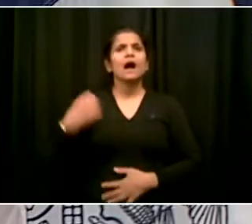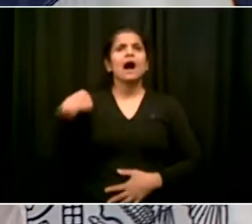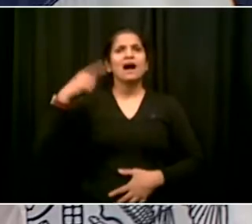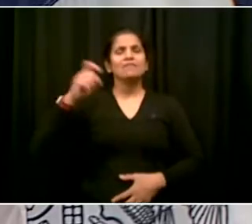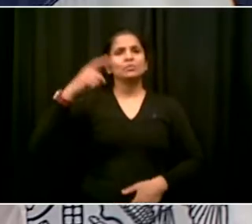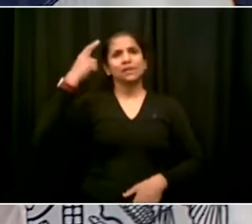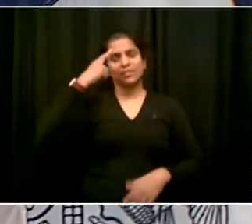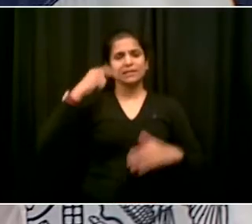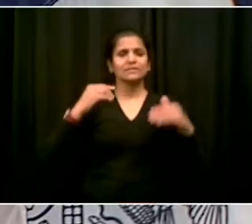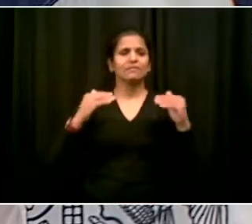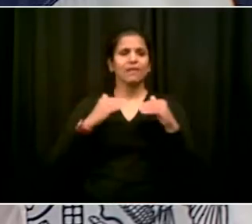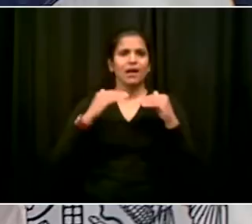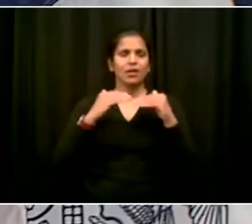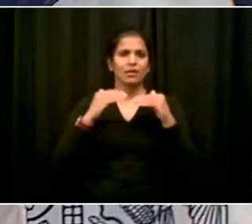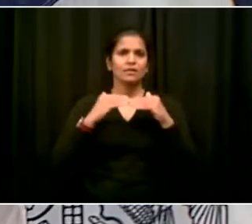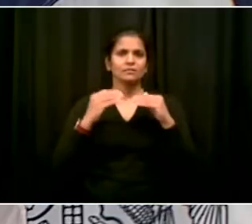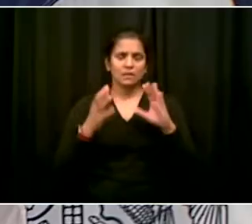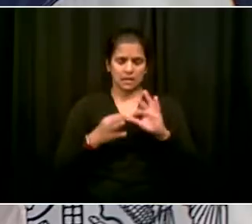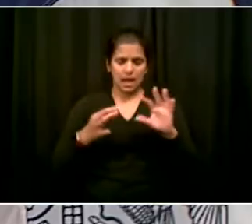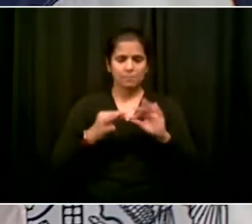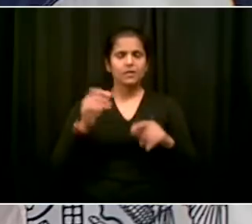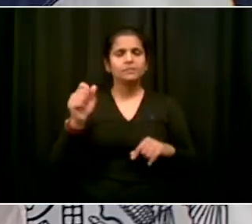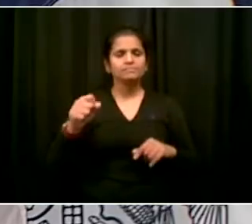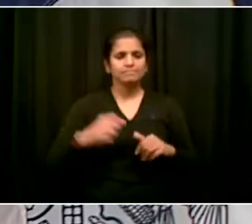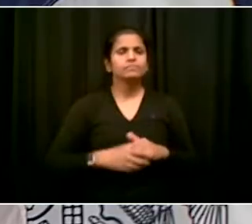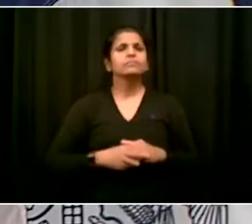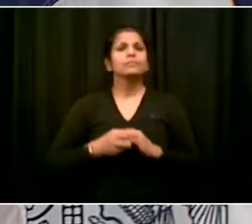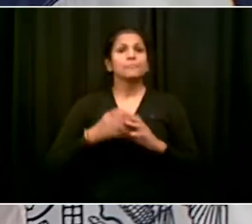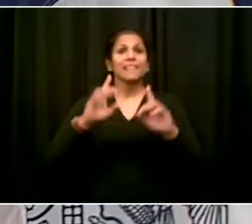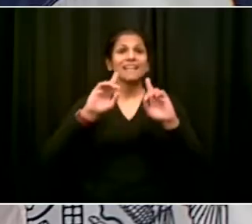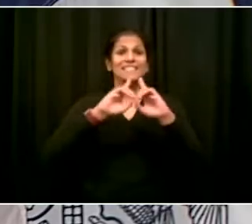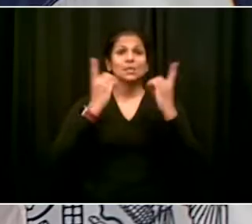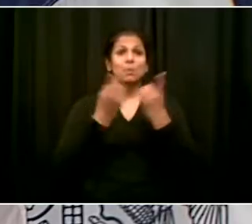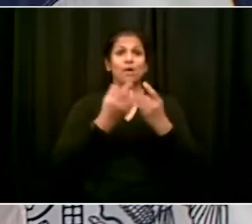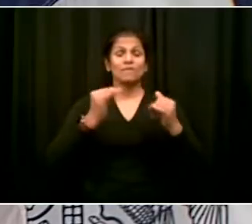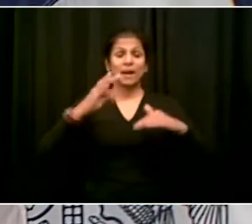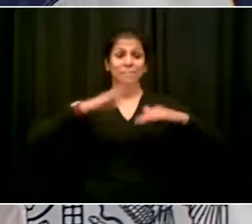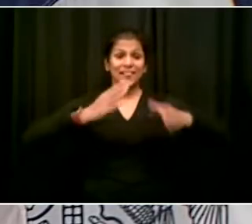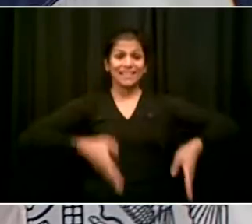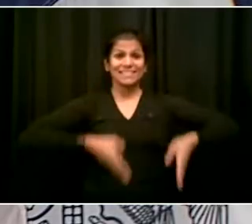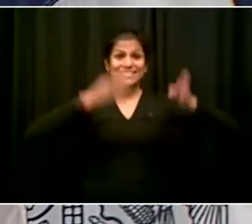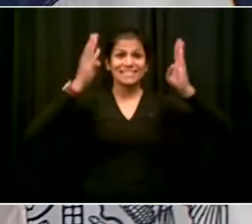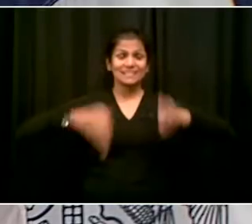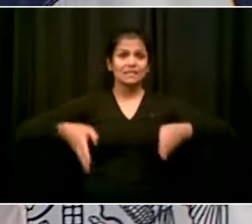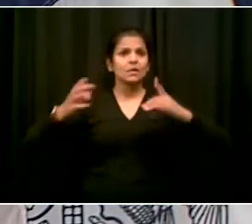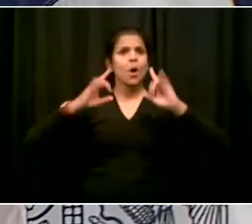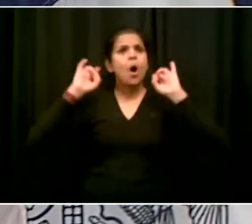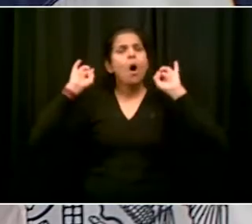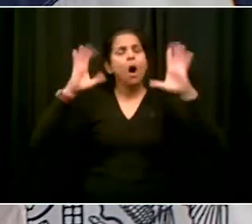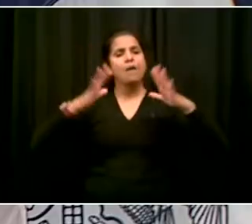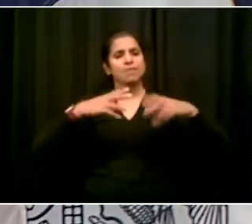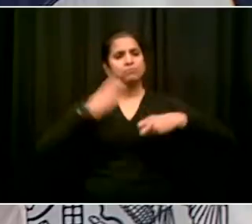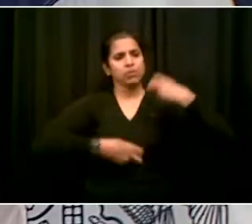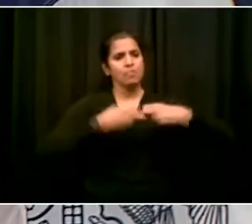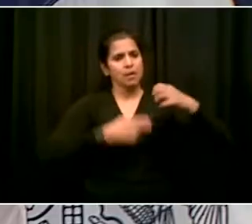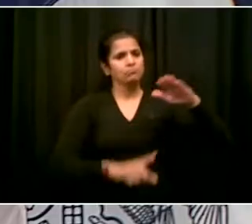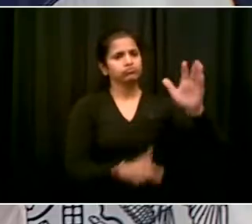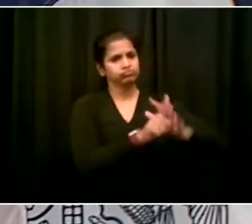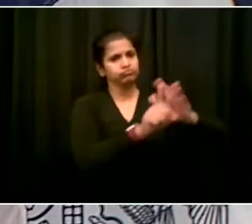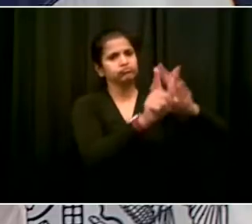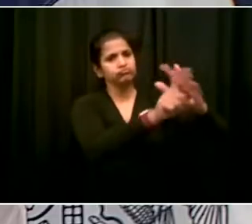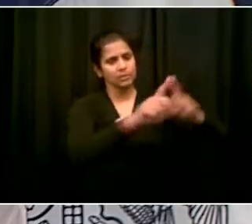THE QUESTIOION.N.